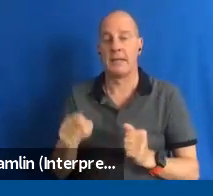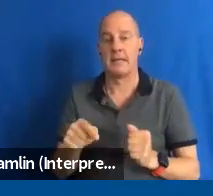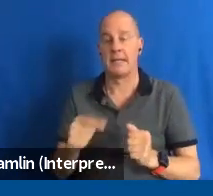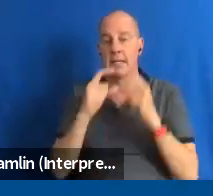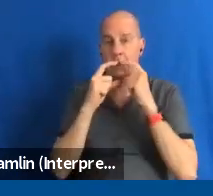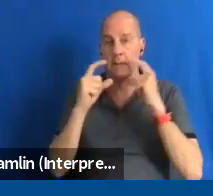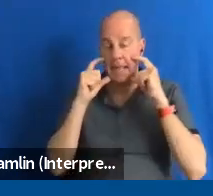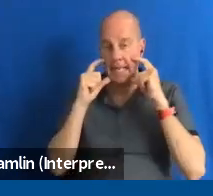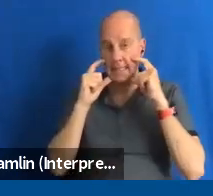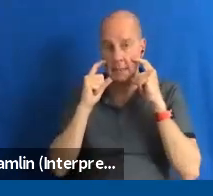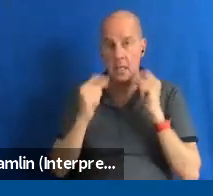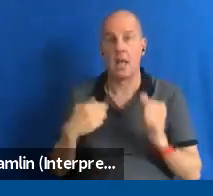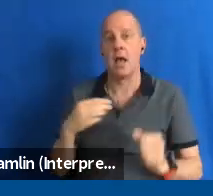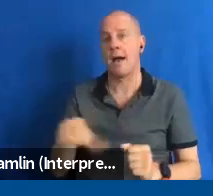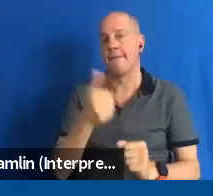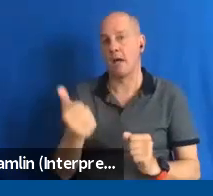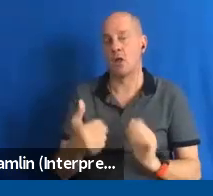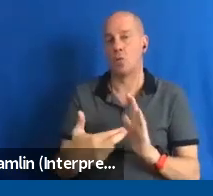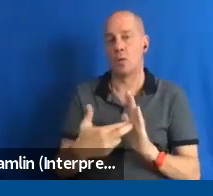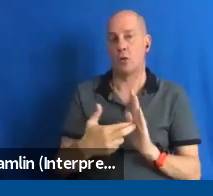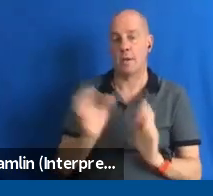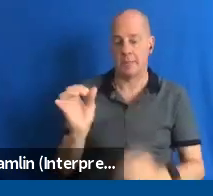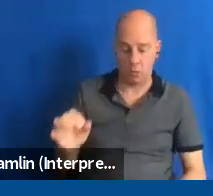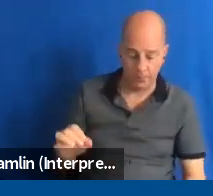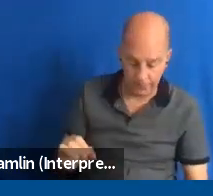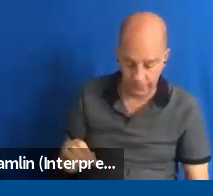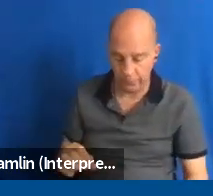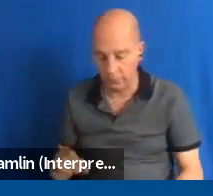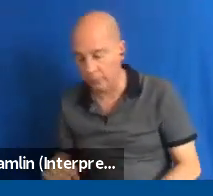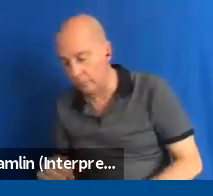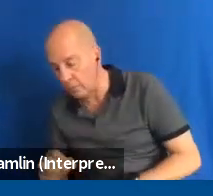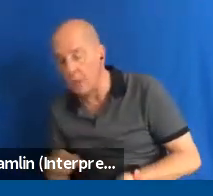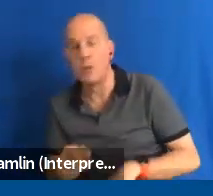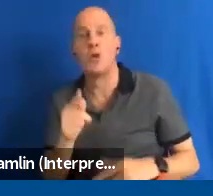there are other requirements on them to try to accommodate and serve people with disabilities